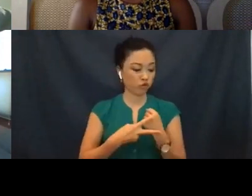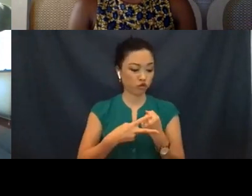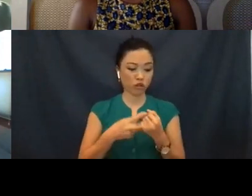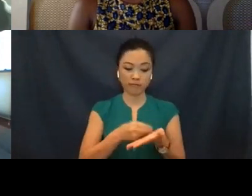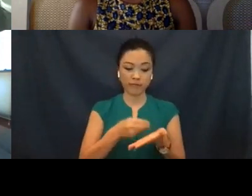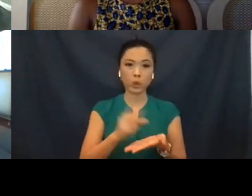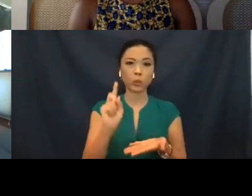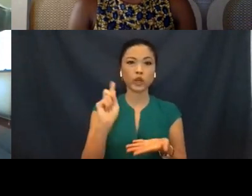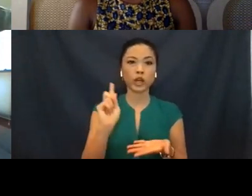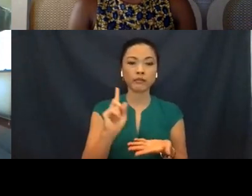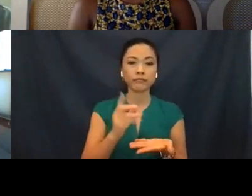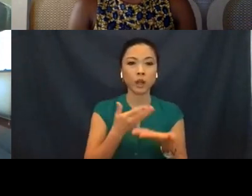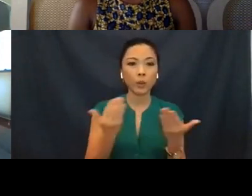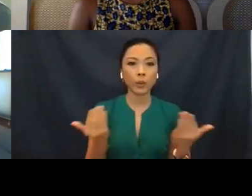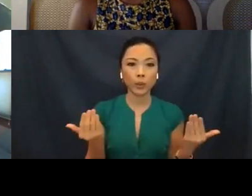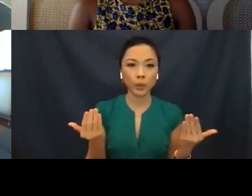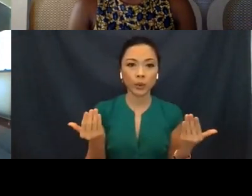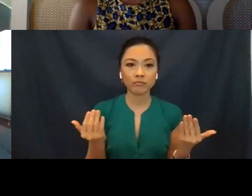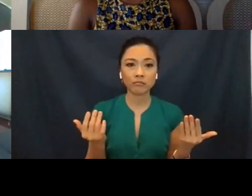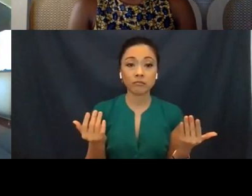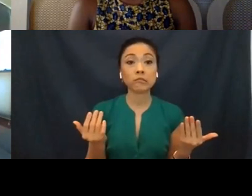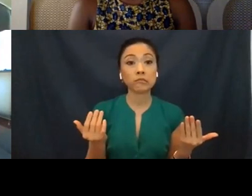about what does investment in artist mean, what does investment